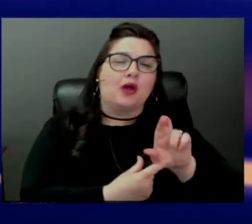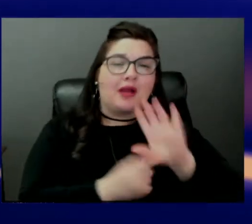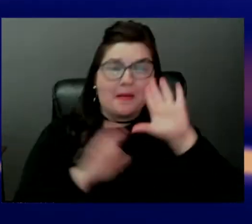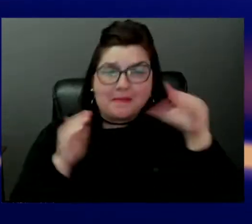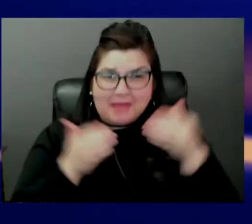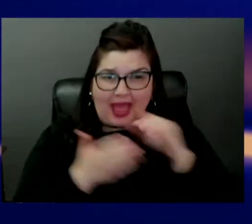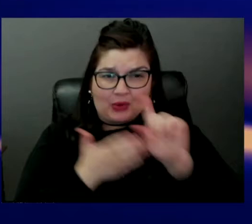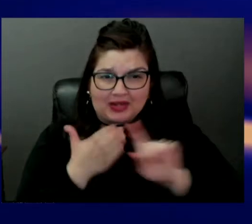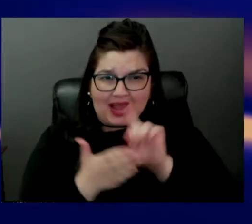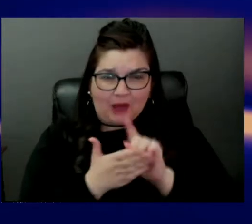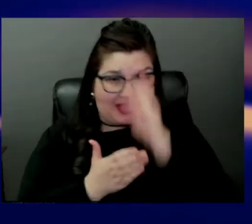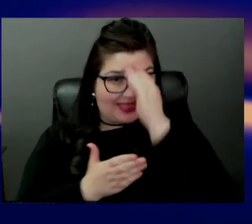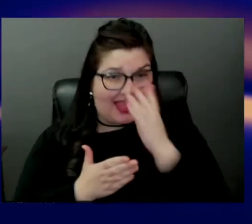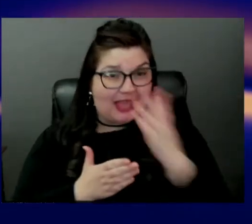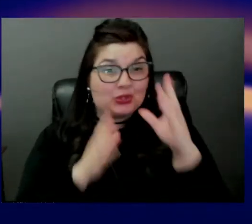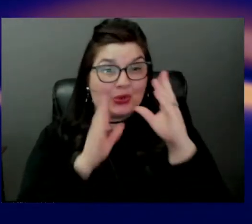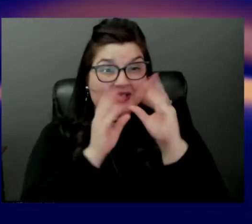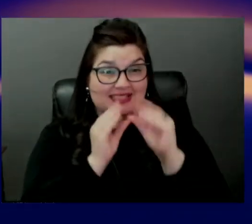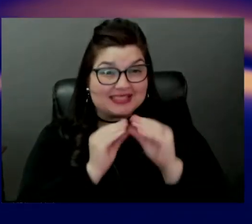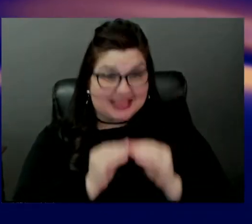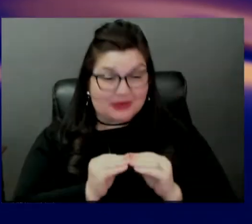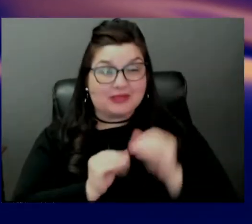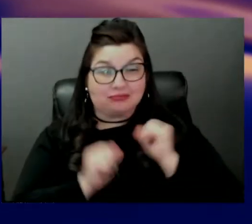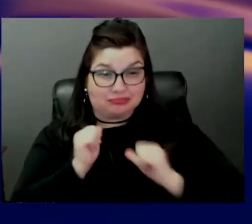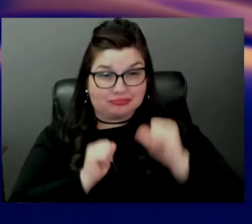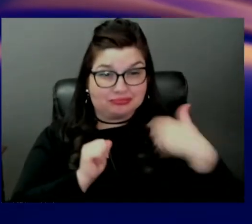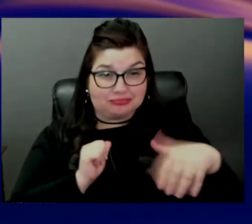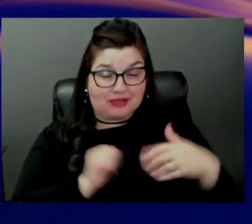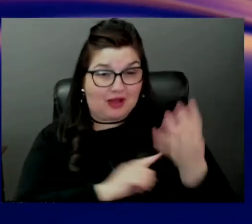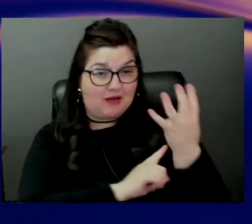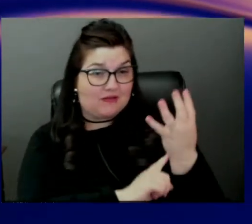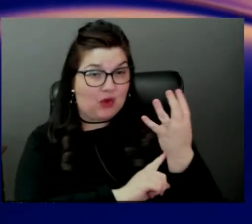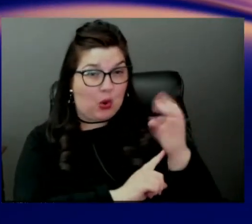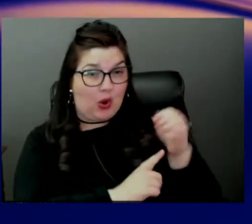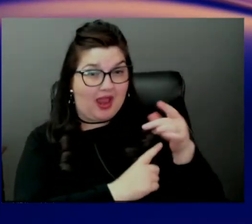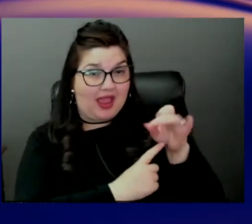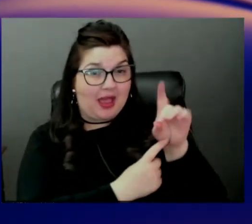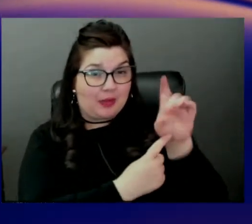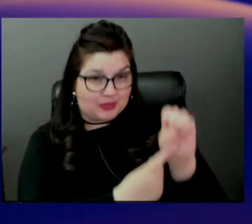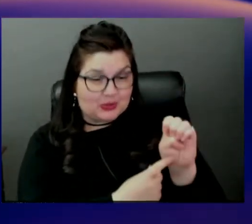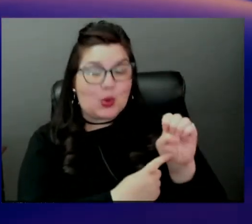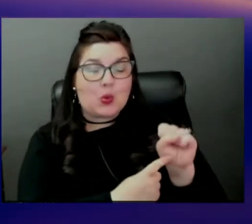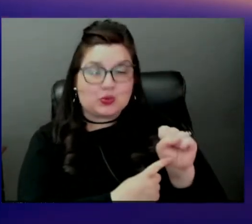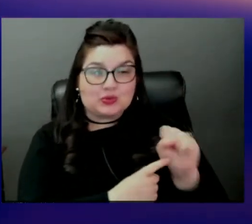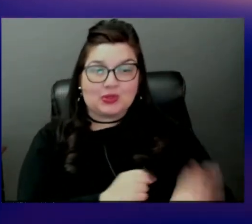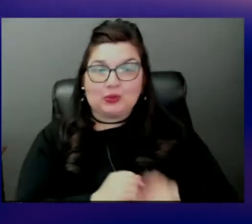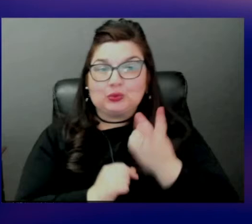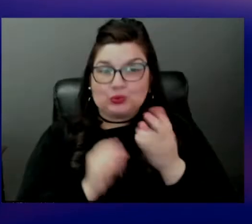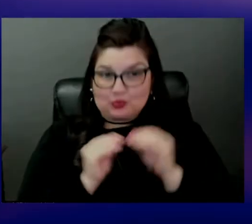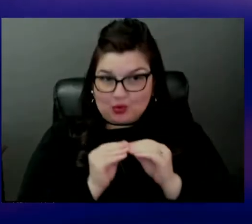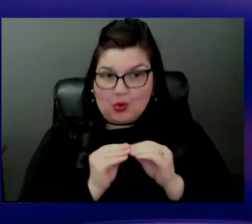that's actively running. We've already had four episodes. There are two more episodes. Episode five in episode six,